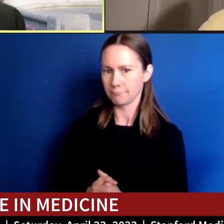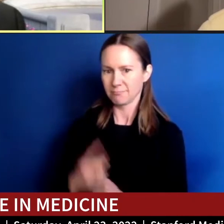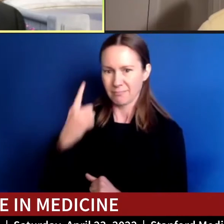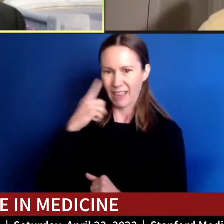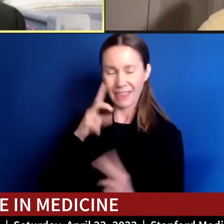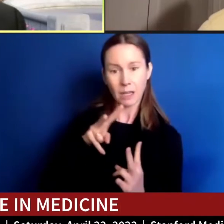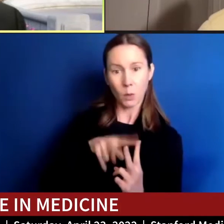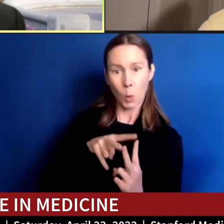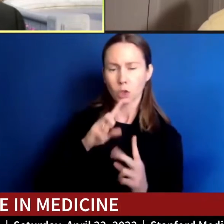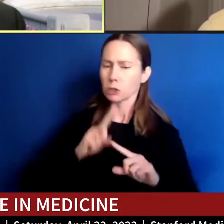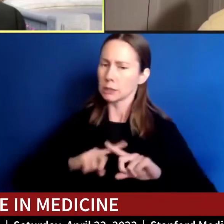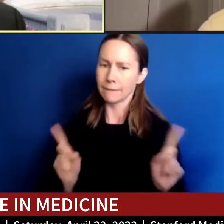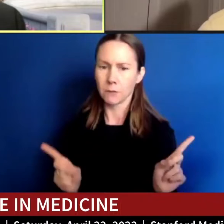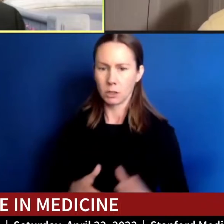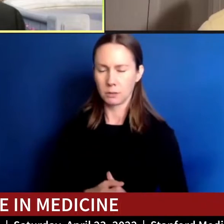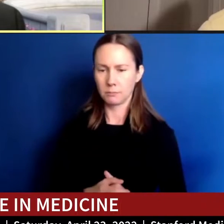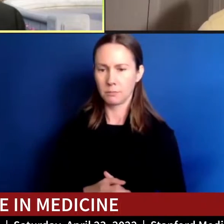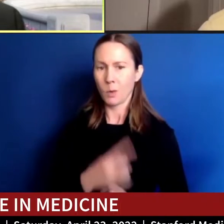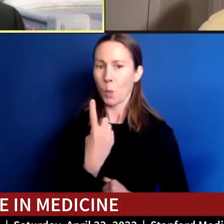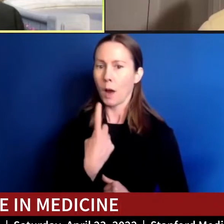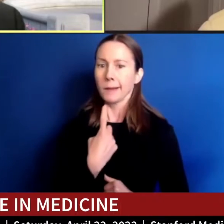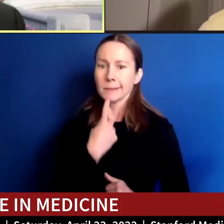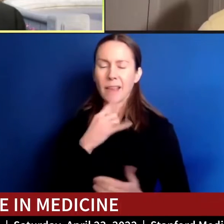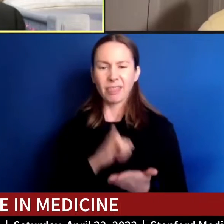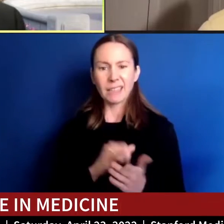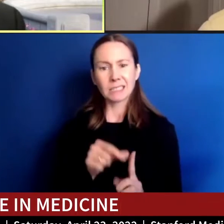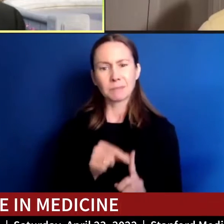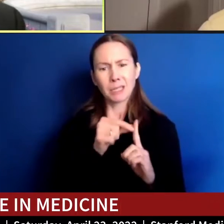One frames it as a special burden, and the other doesn’t.”